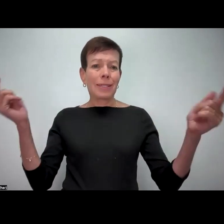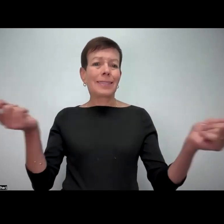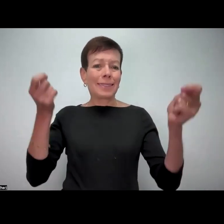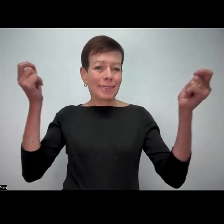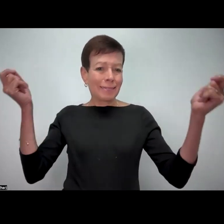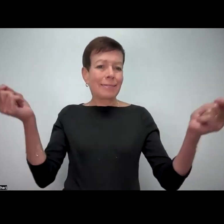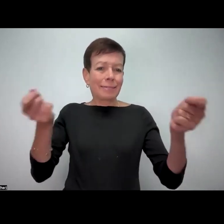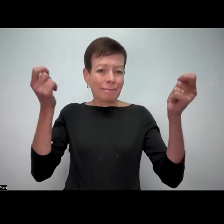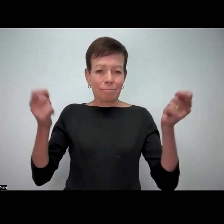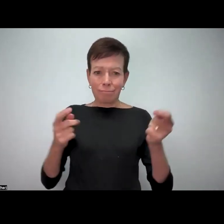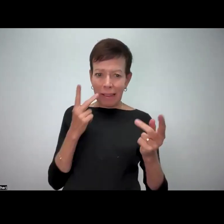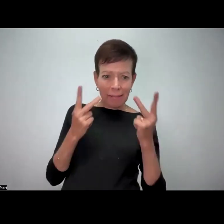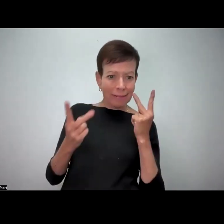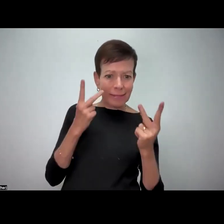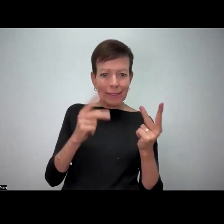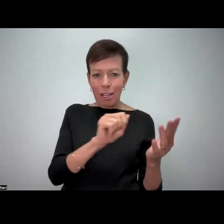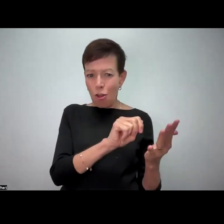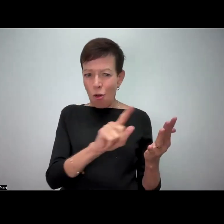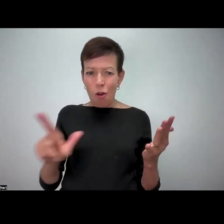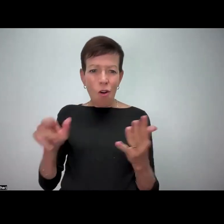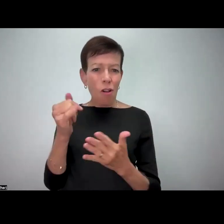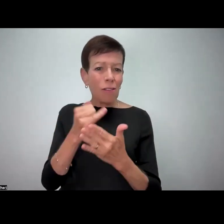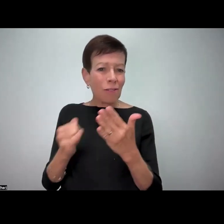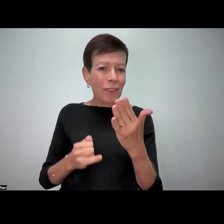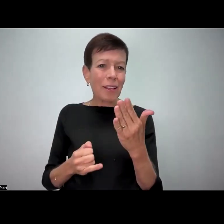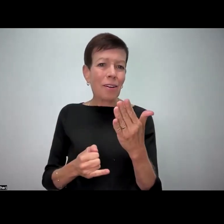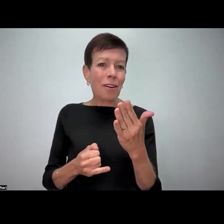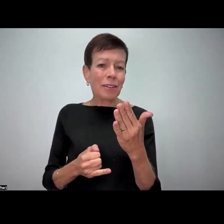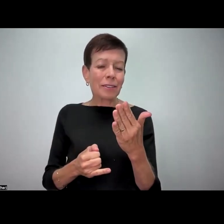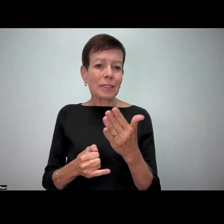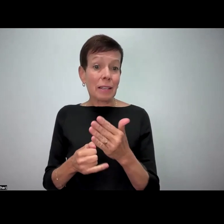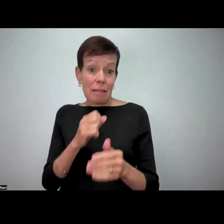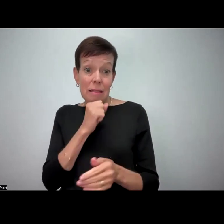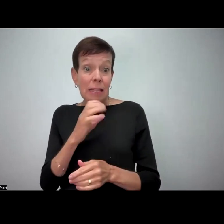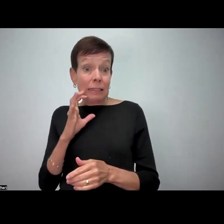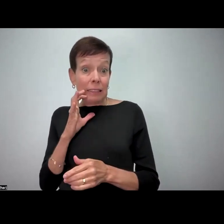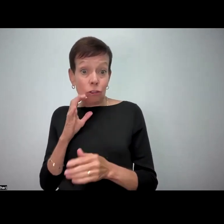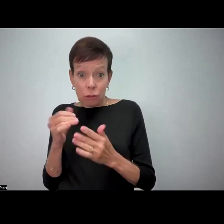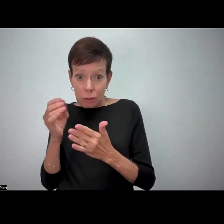and take that artwork that they're creating and kind of privately let them bring it out into the